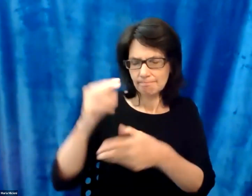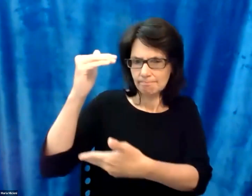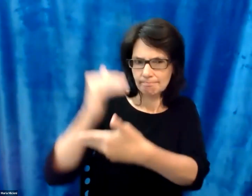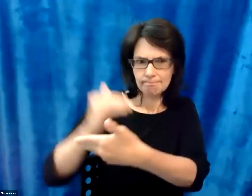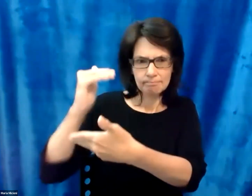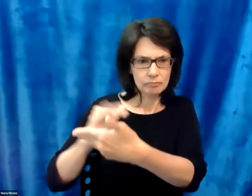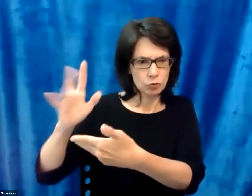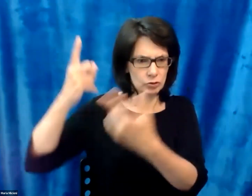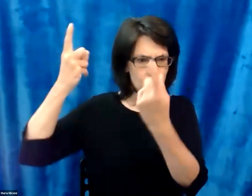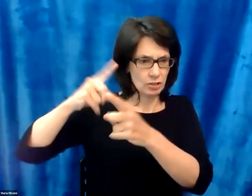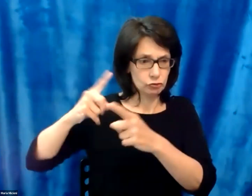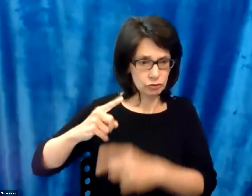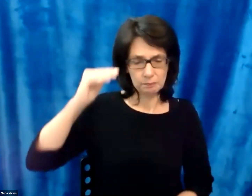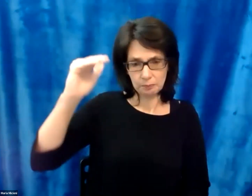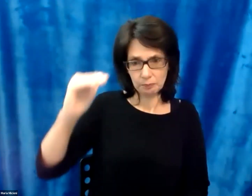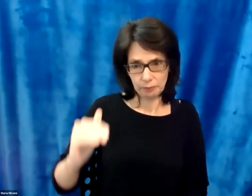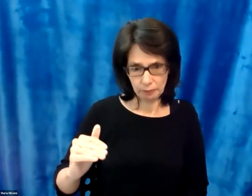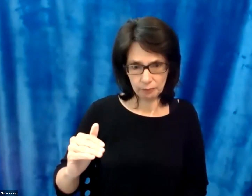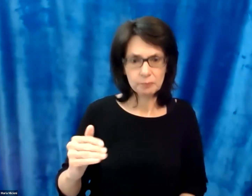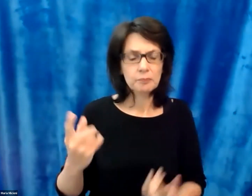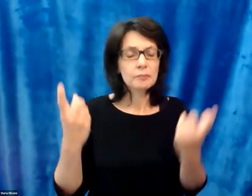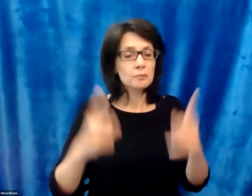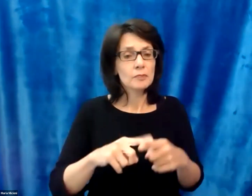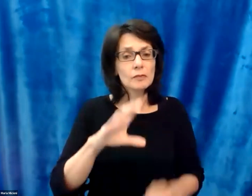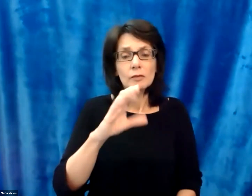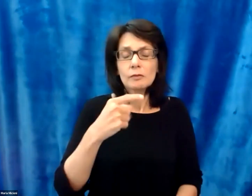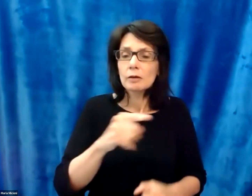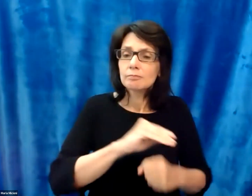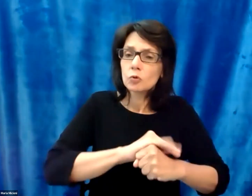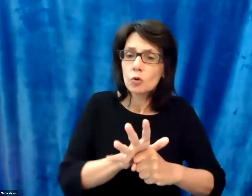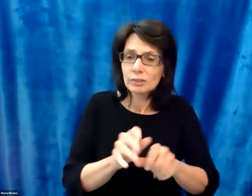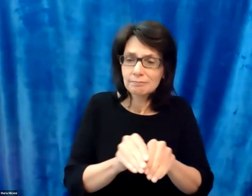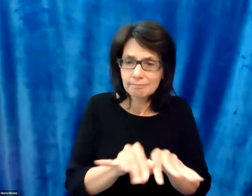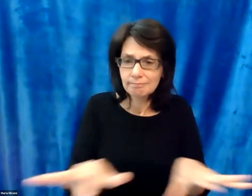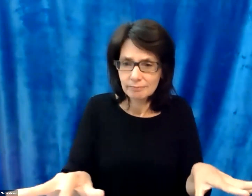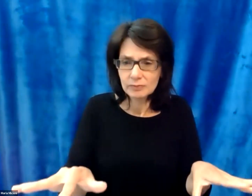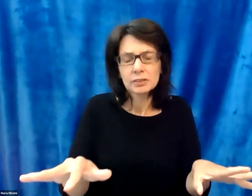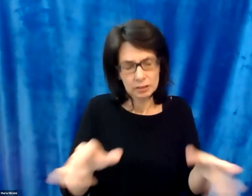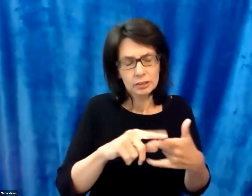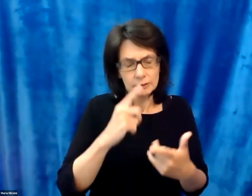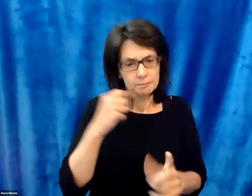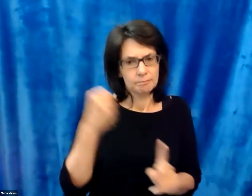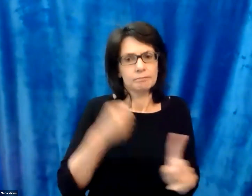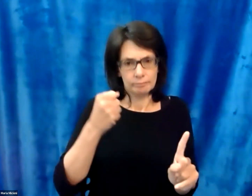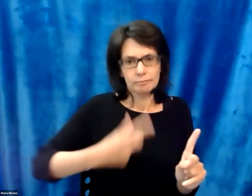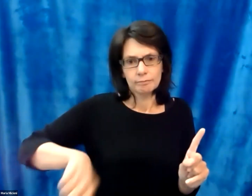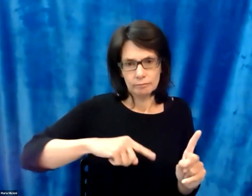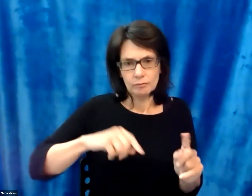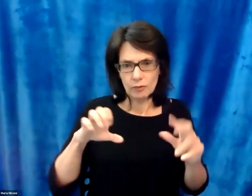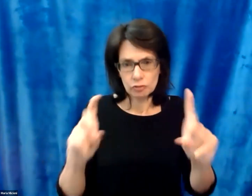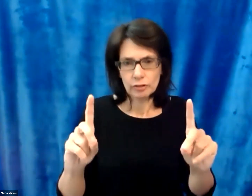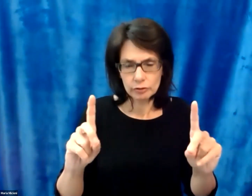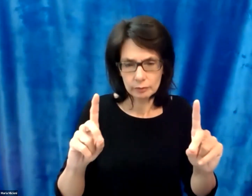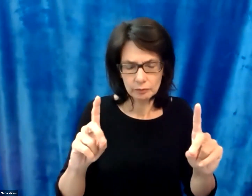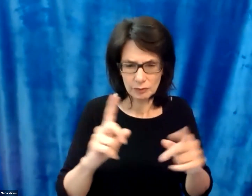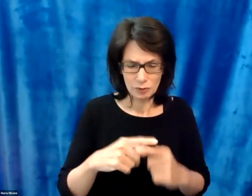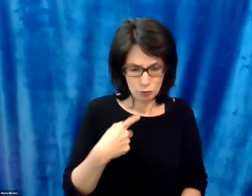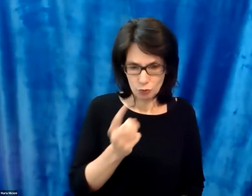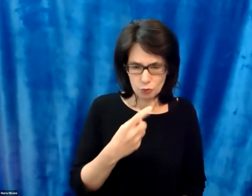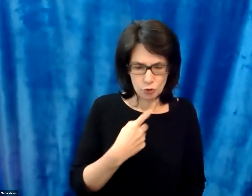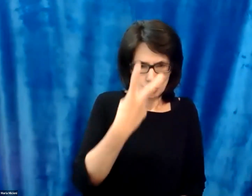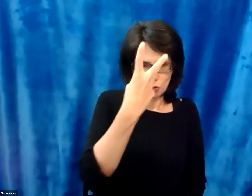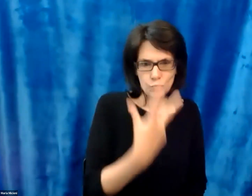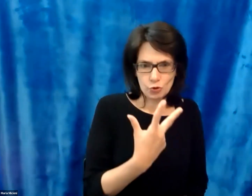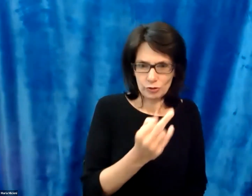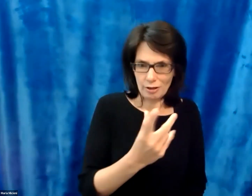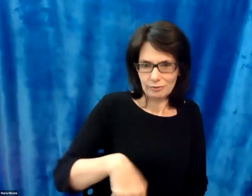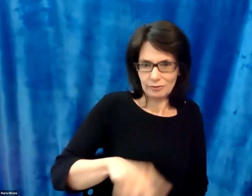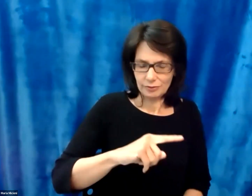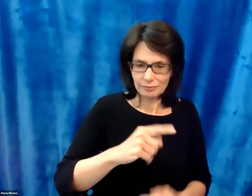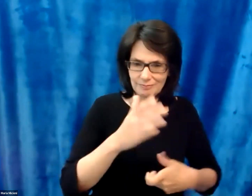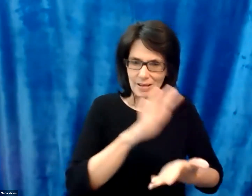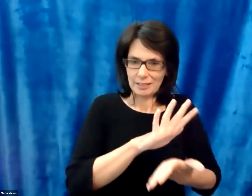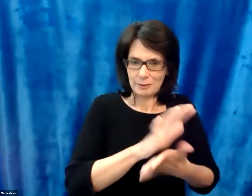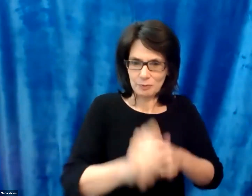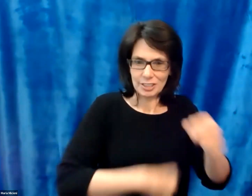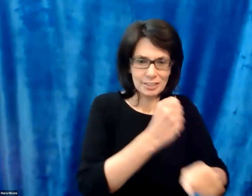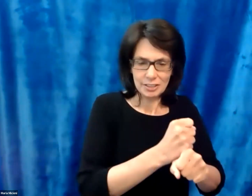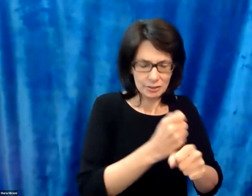Norway/Camilla Helgo Fossberg: The curve in 1910 pandemic has been detrimental for education, two thirds off and academic year has been lost on average worldwide due to covered 19 school closures.